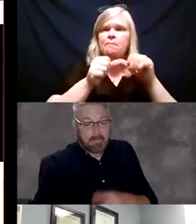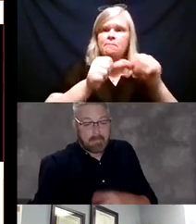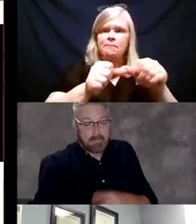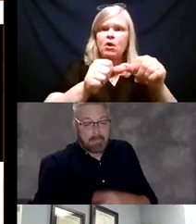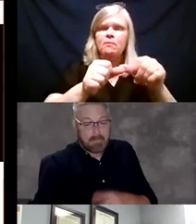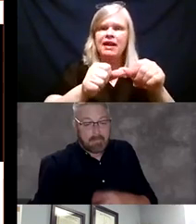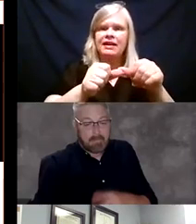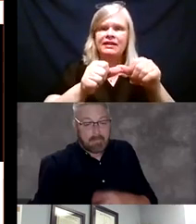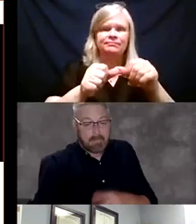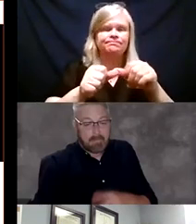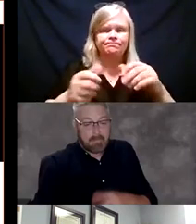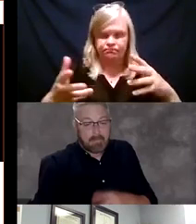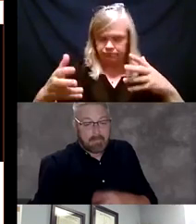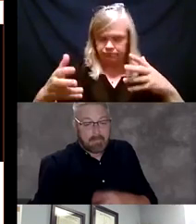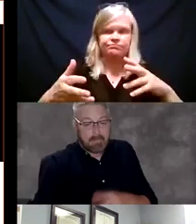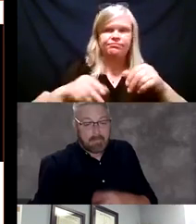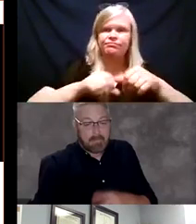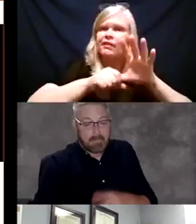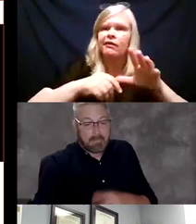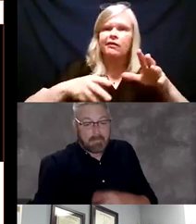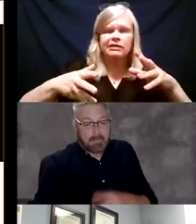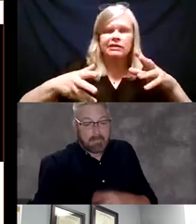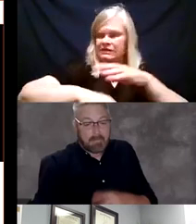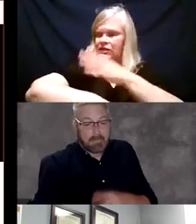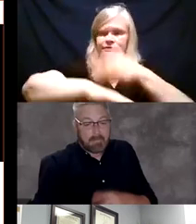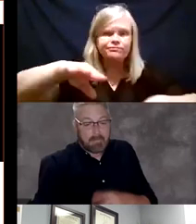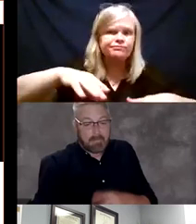OR LOSS OR IMPAIRMENT OF AN ORGAN OR LIMB OR IF THERE'S A